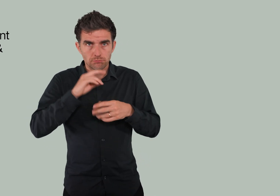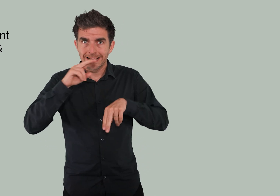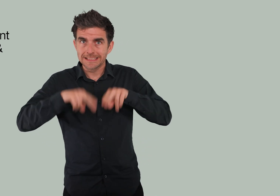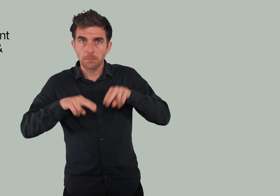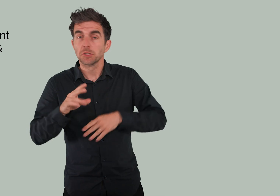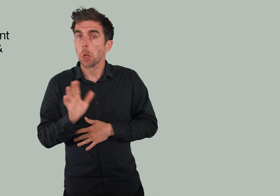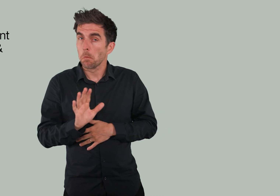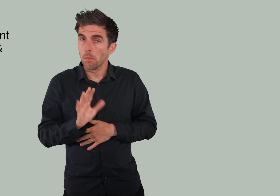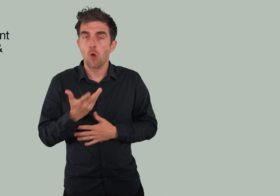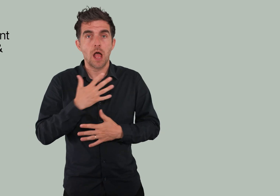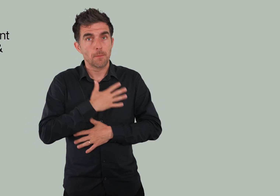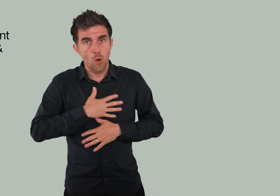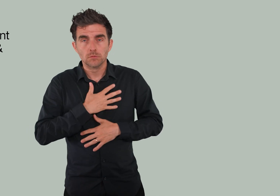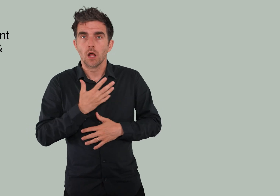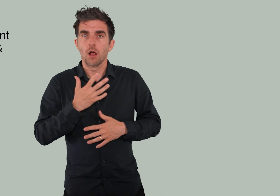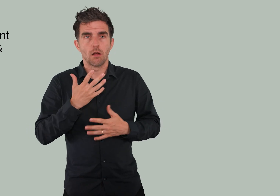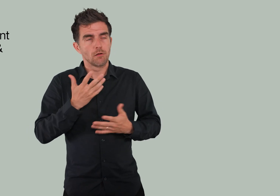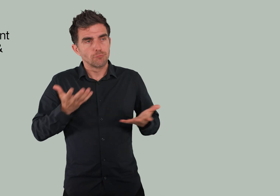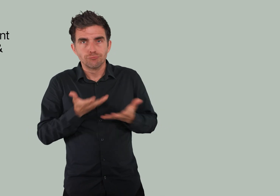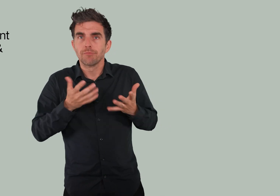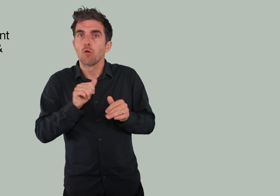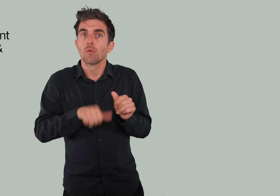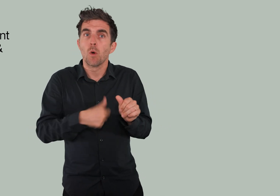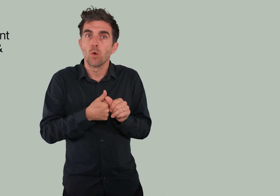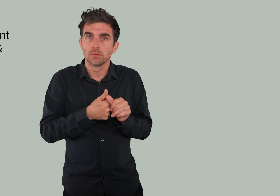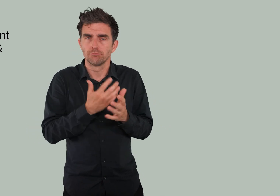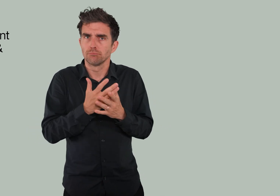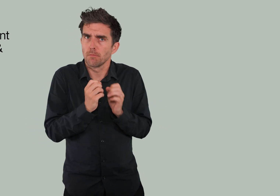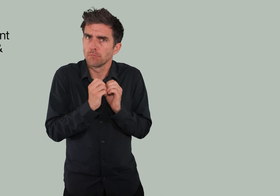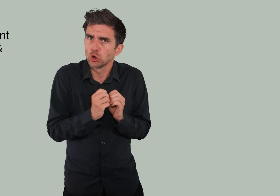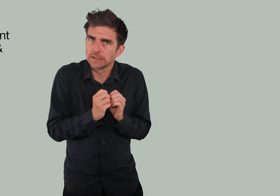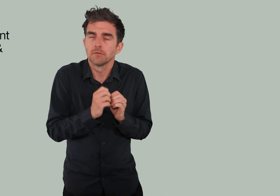assessment itself, emotional or moral support is appreciated.